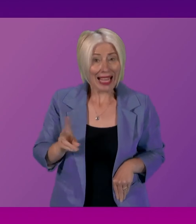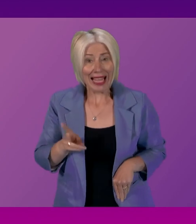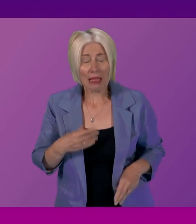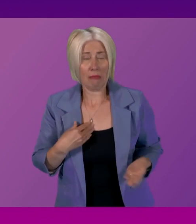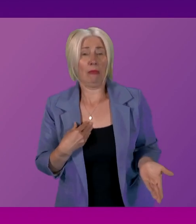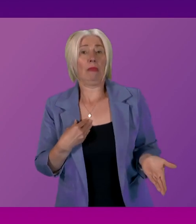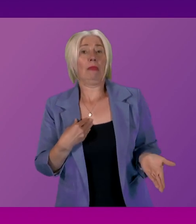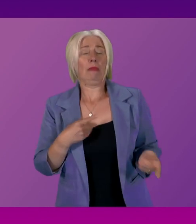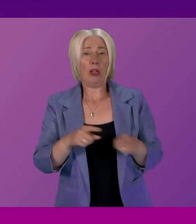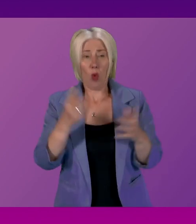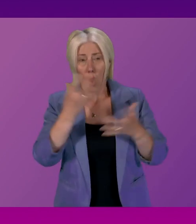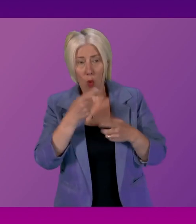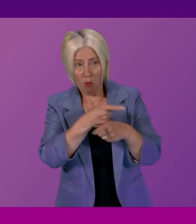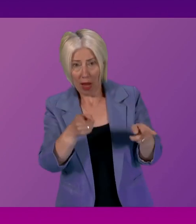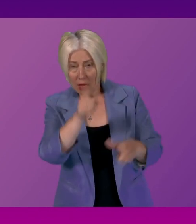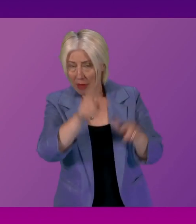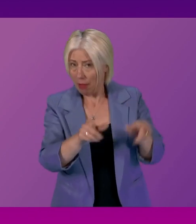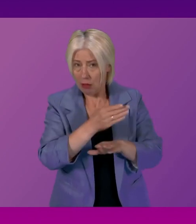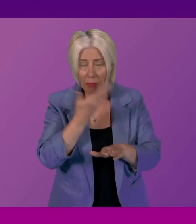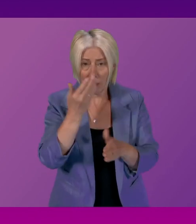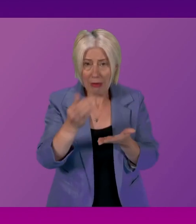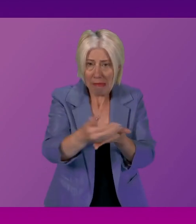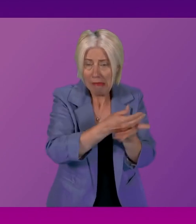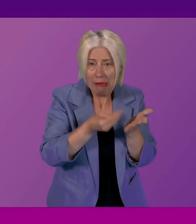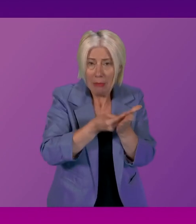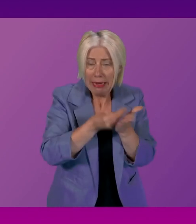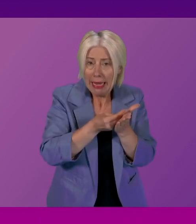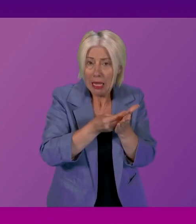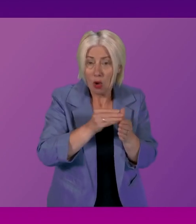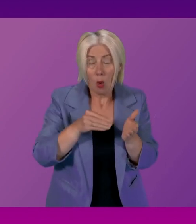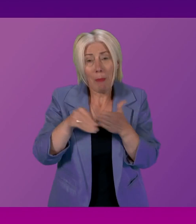for people who do not have life savings to pay for treatment.